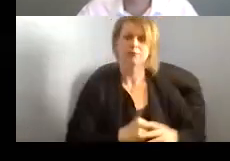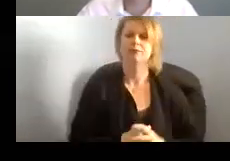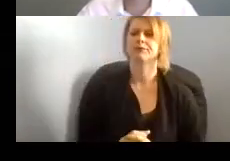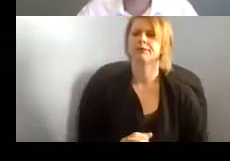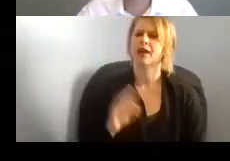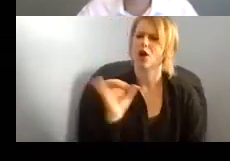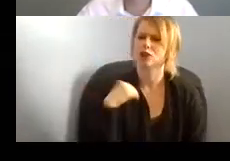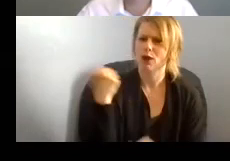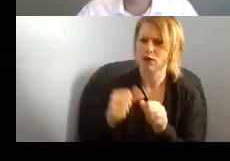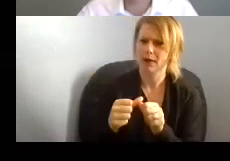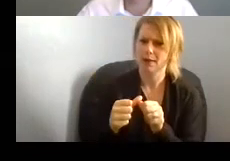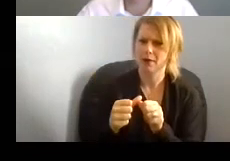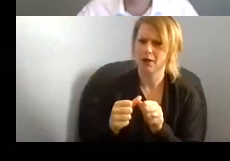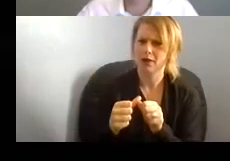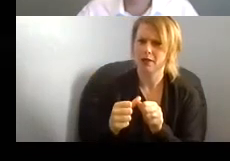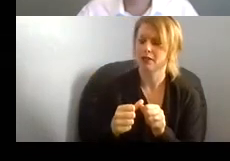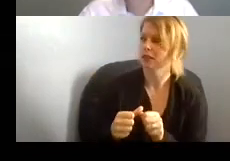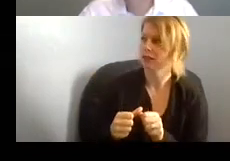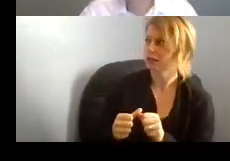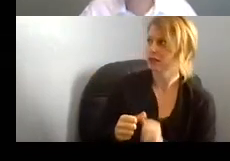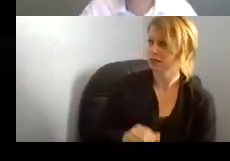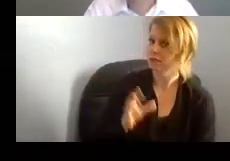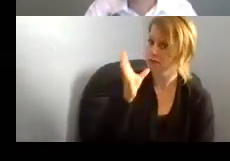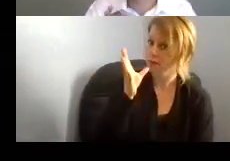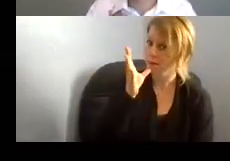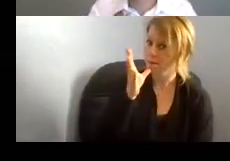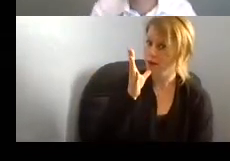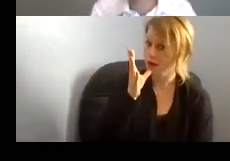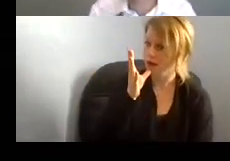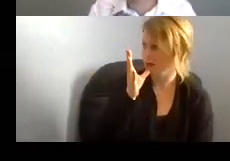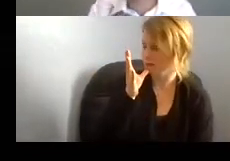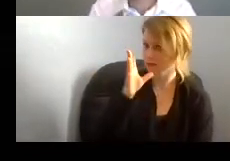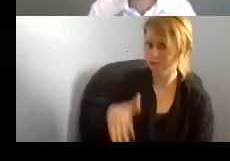my mother’s about to have another child. I said, yeah, she looks like she’s at the end of her pregnancy.